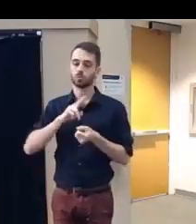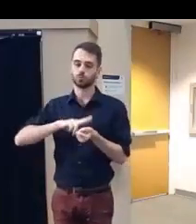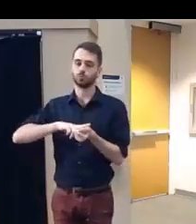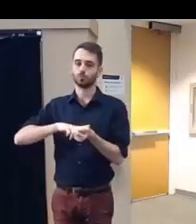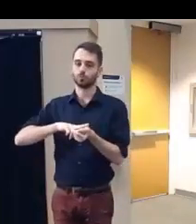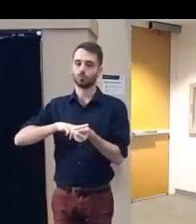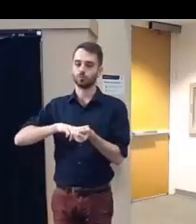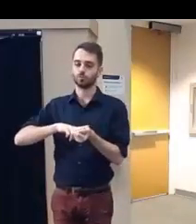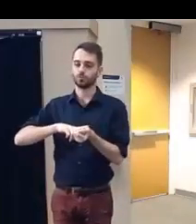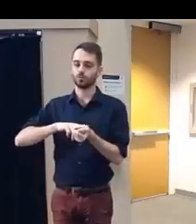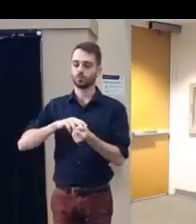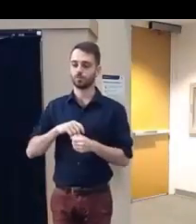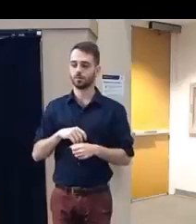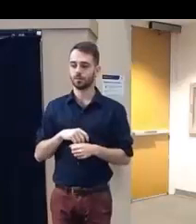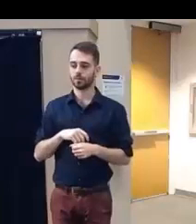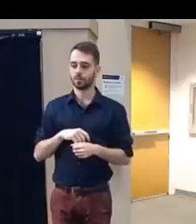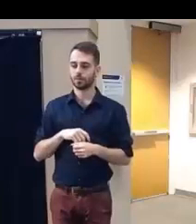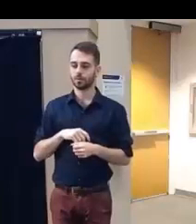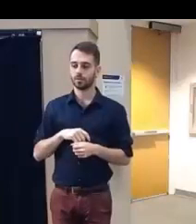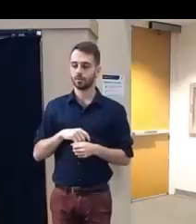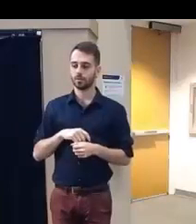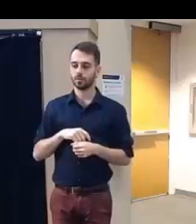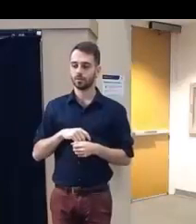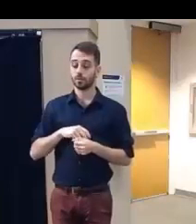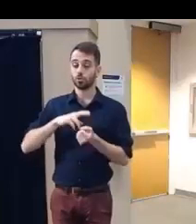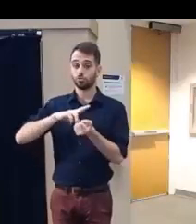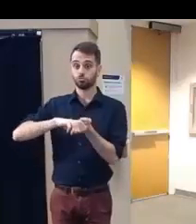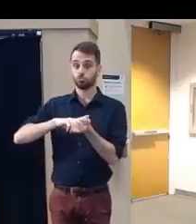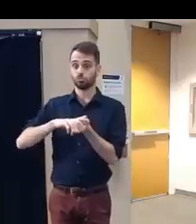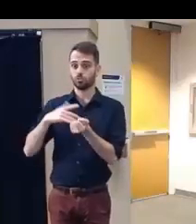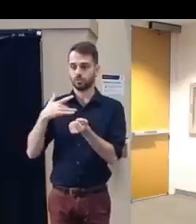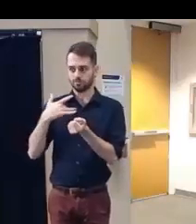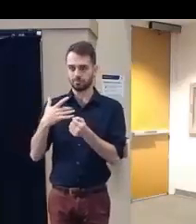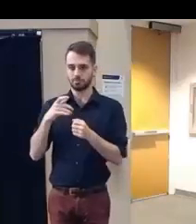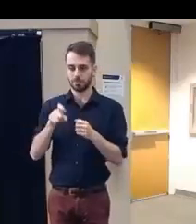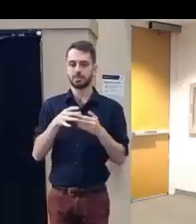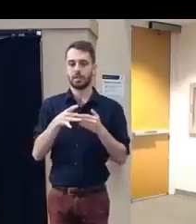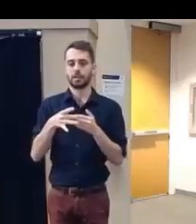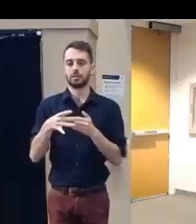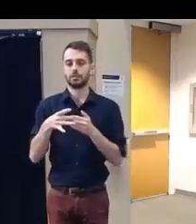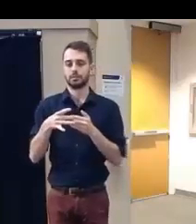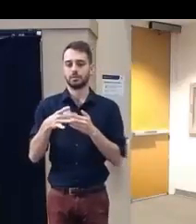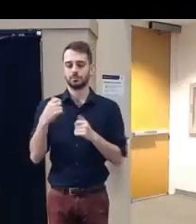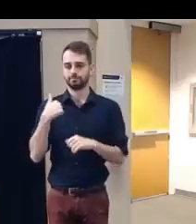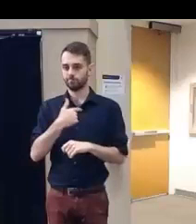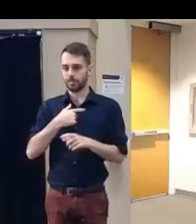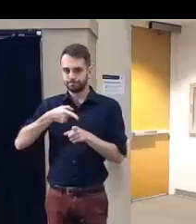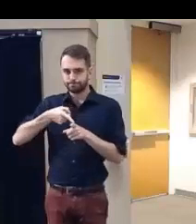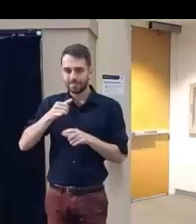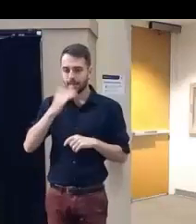that we made a change to have nursing lead that and so that was uh that was Paramount in the